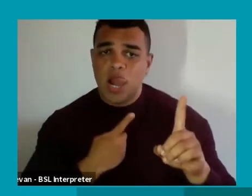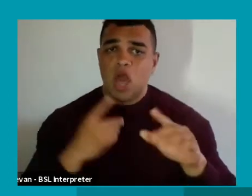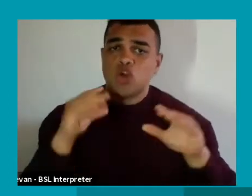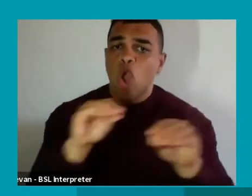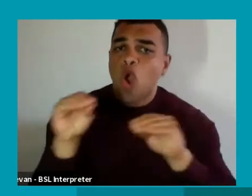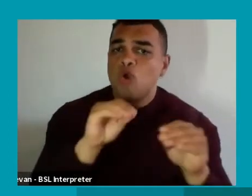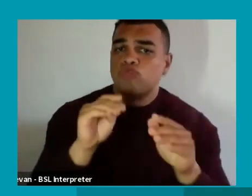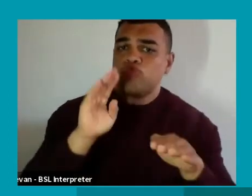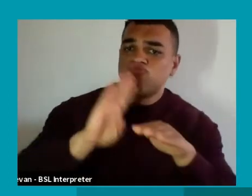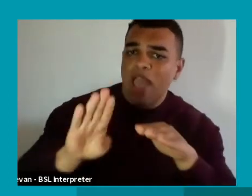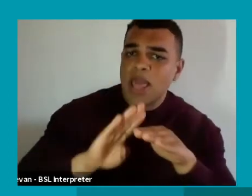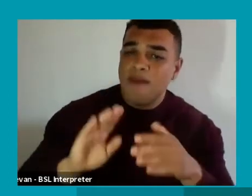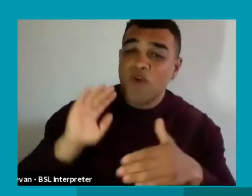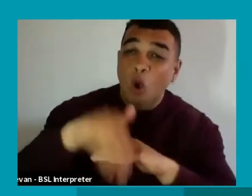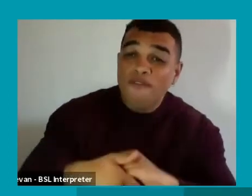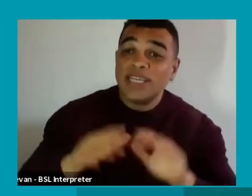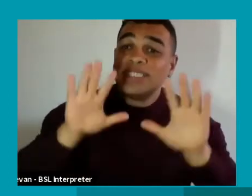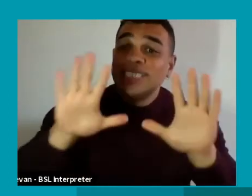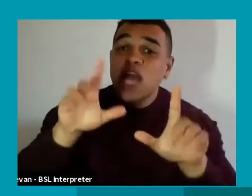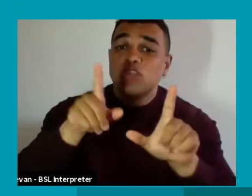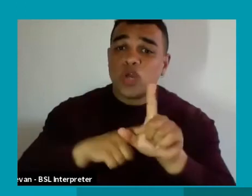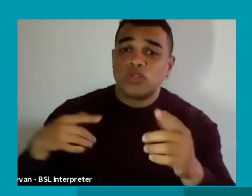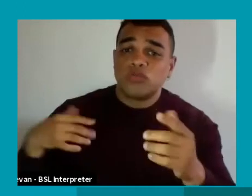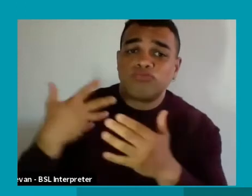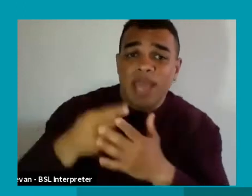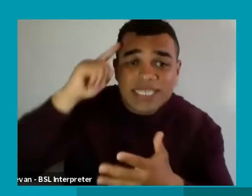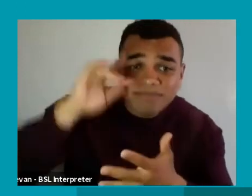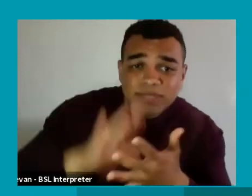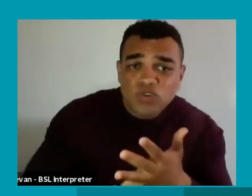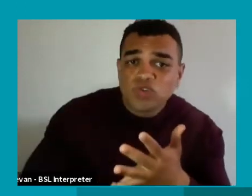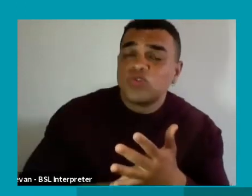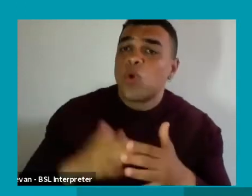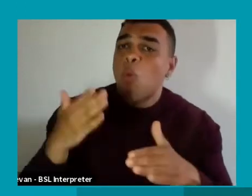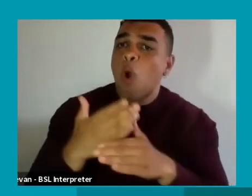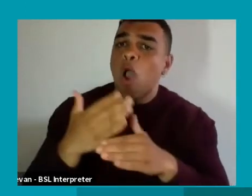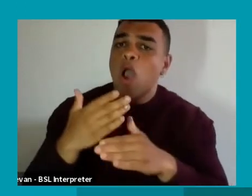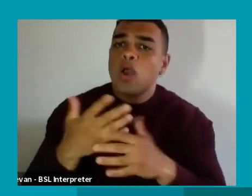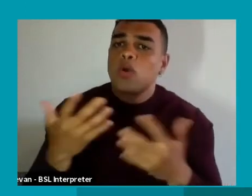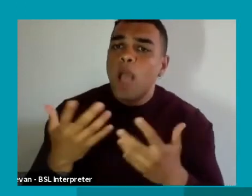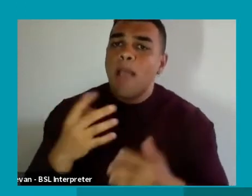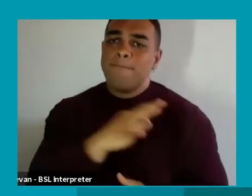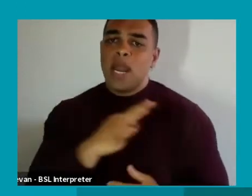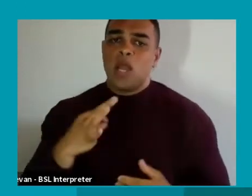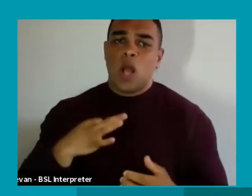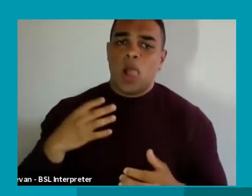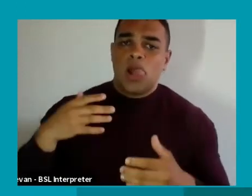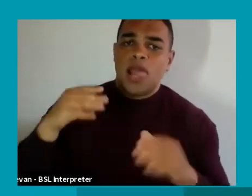they use innovation to help them move forward on their career pathway. But he mostly with disabled clients and with a strong belief in person centered coaching.